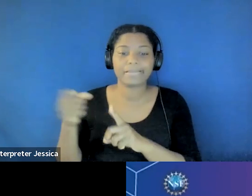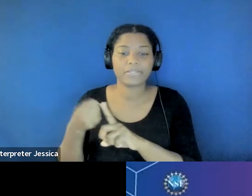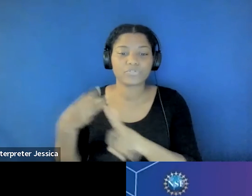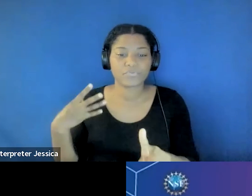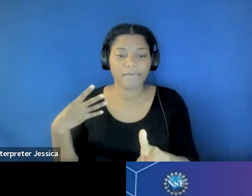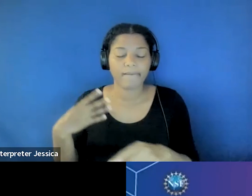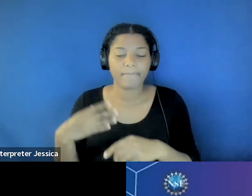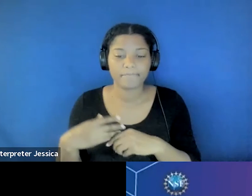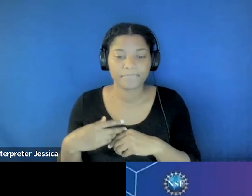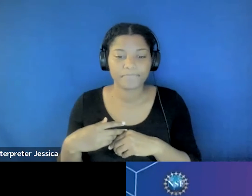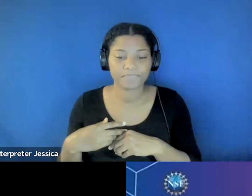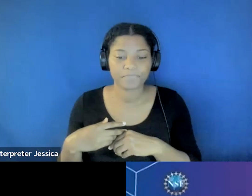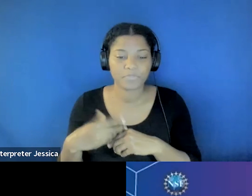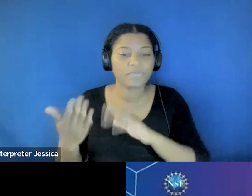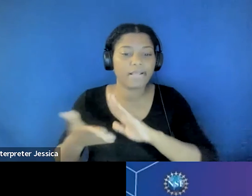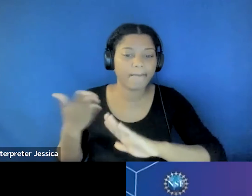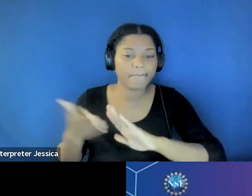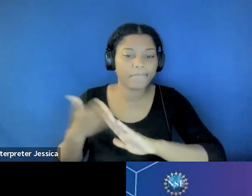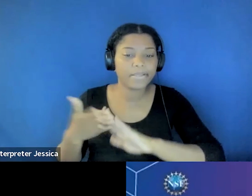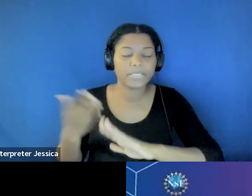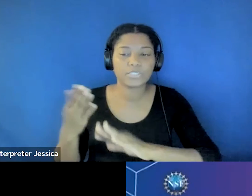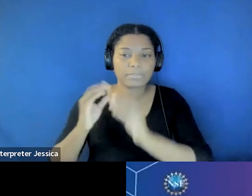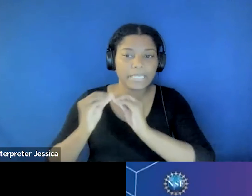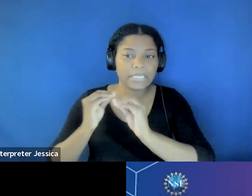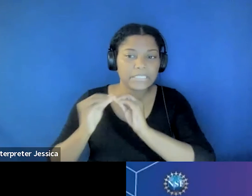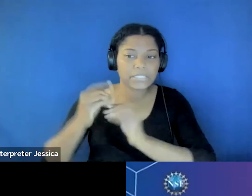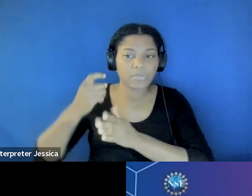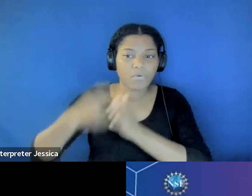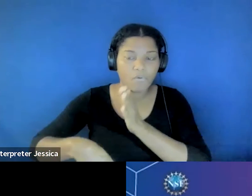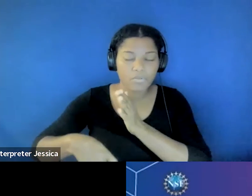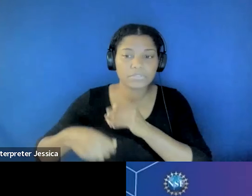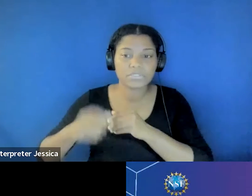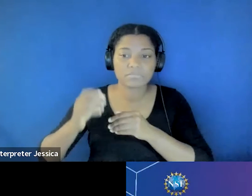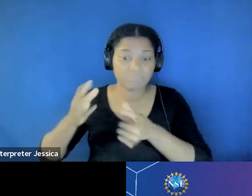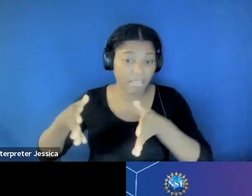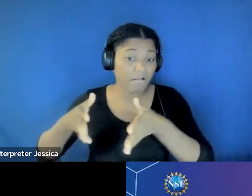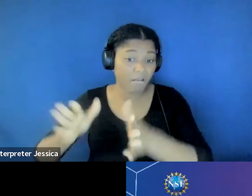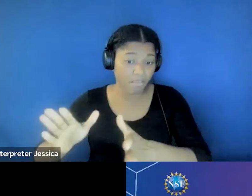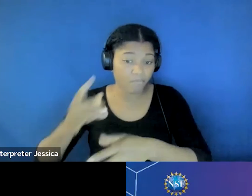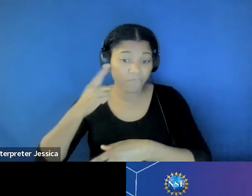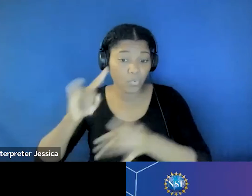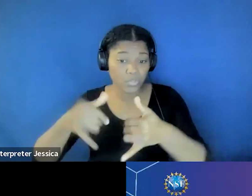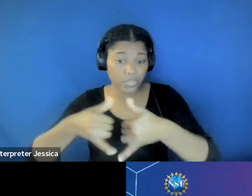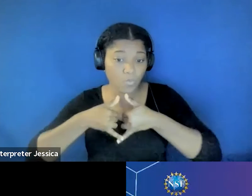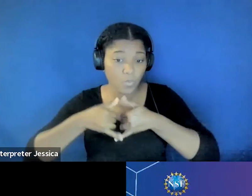the fact that operations and maintenance costs are allowable during the award period. I don't anticipate that,